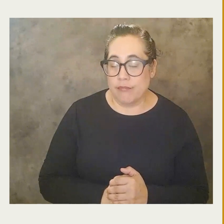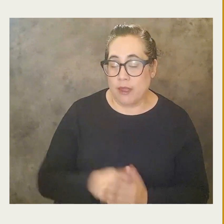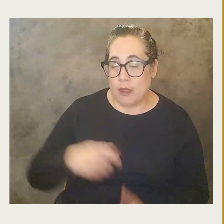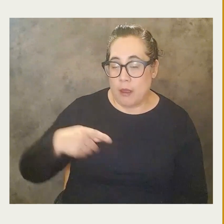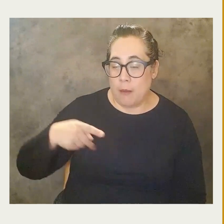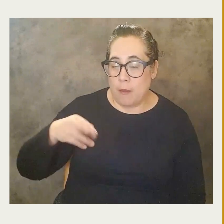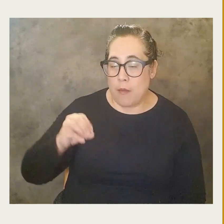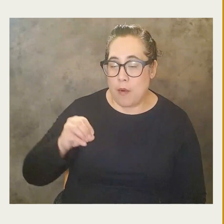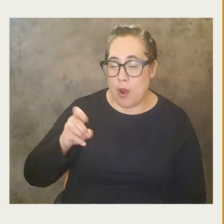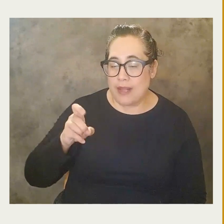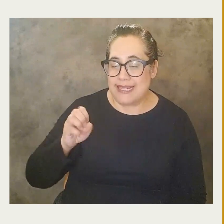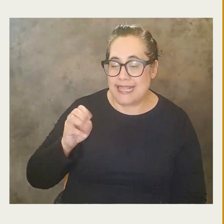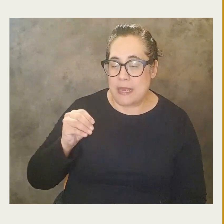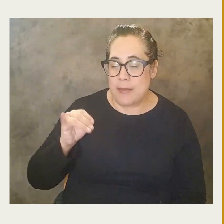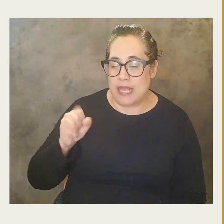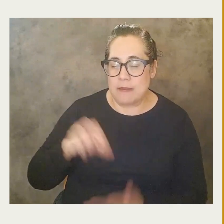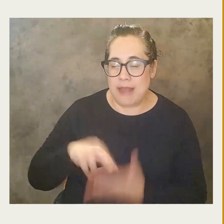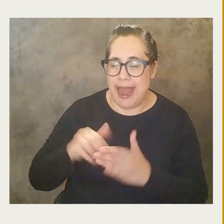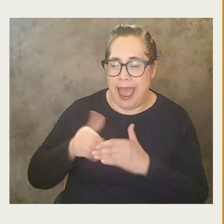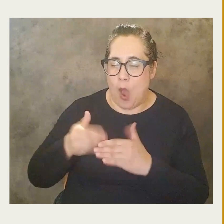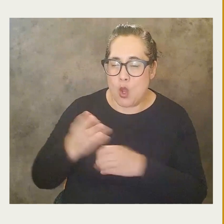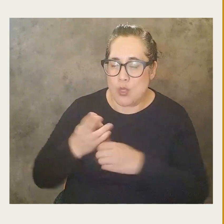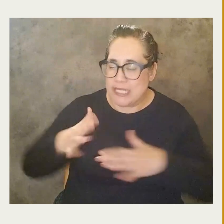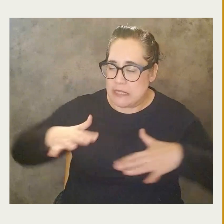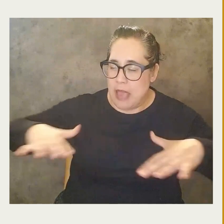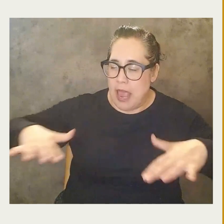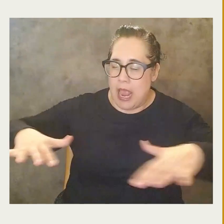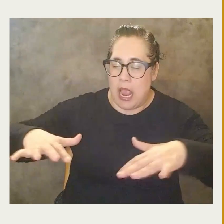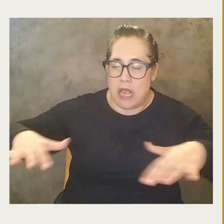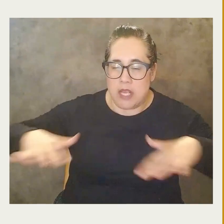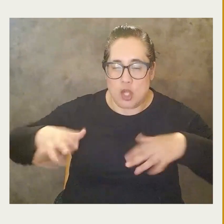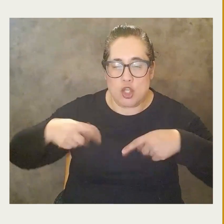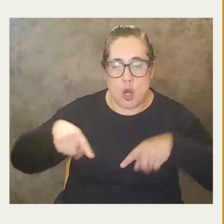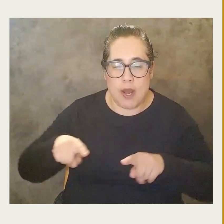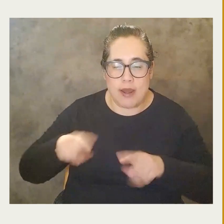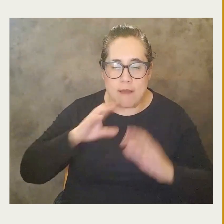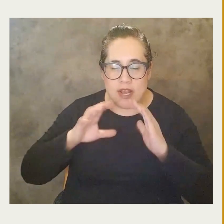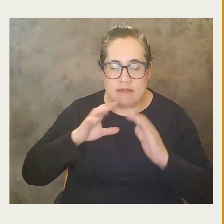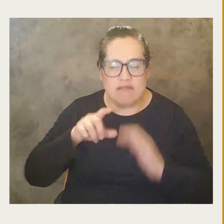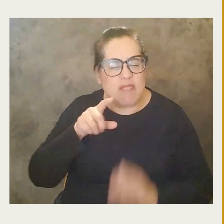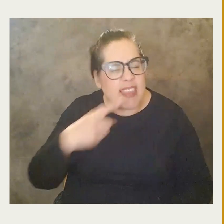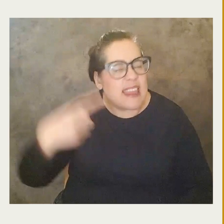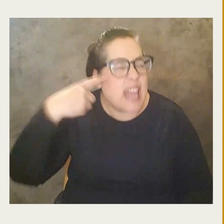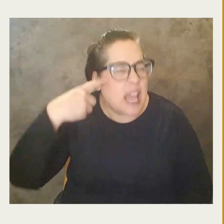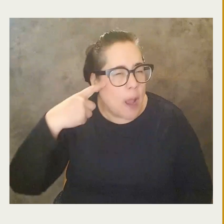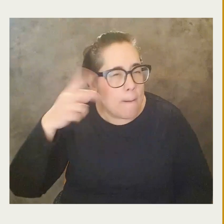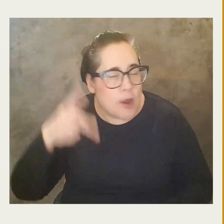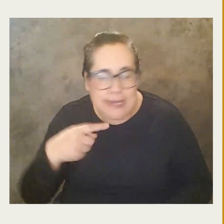Proxemics refers to how we use space during communication. Think about a person telling a secret.